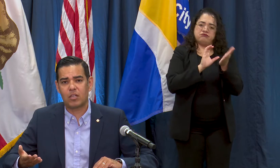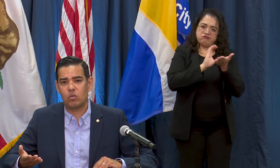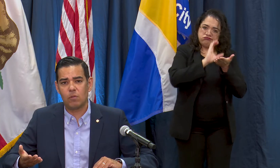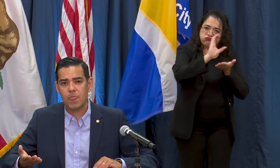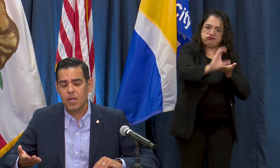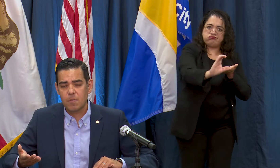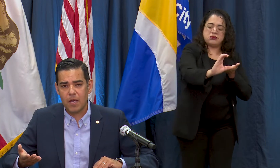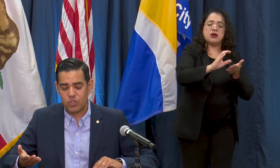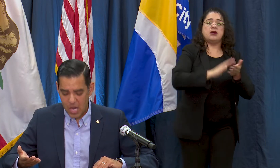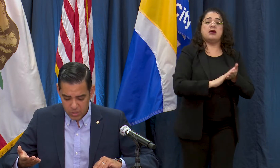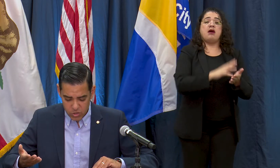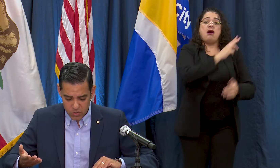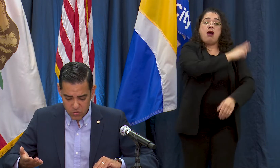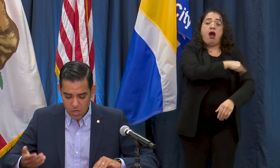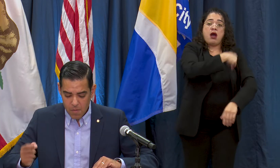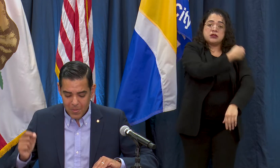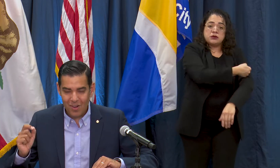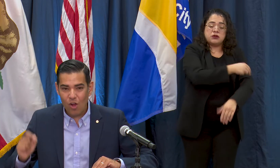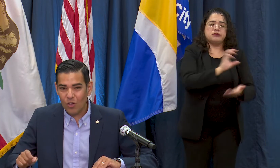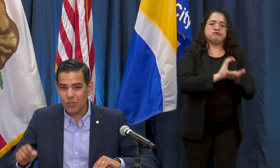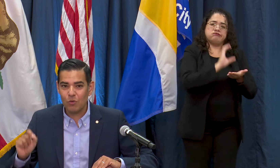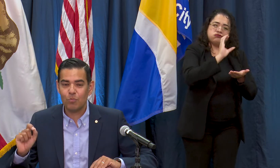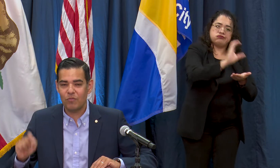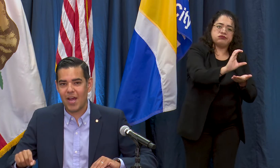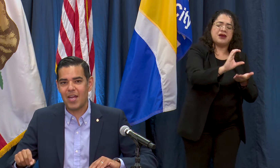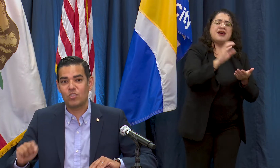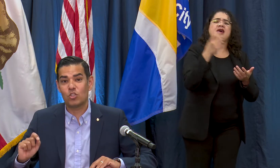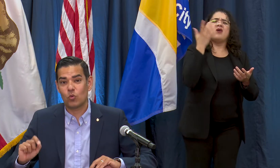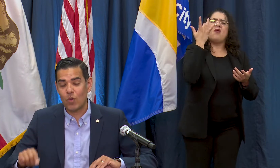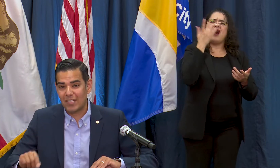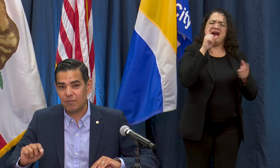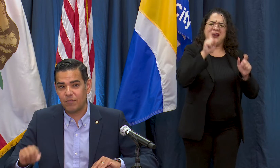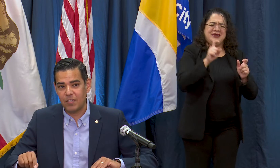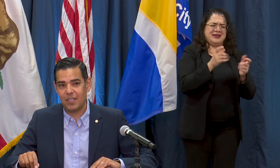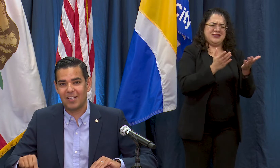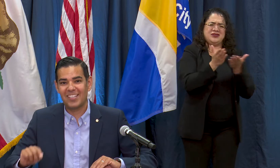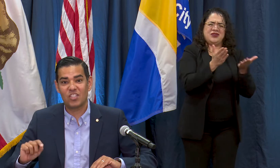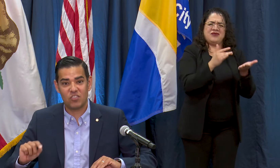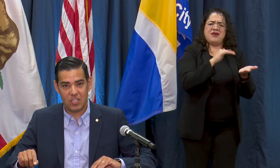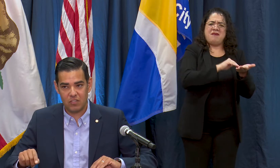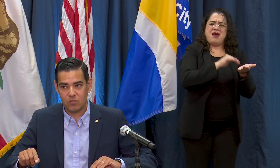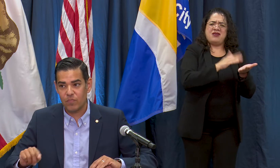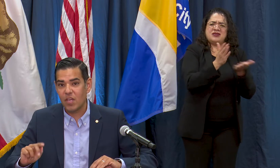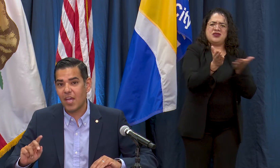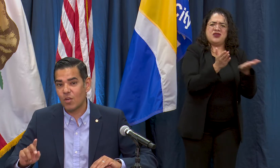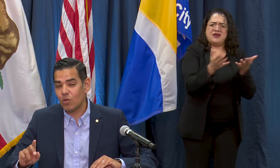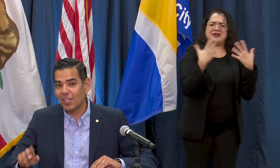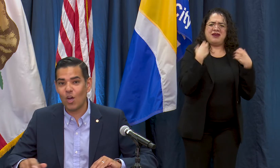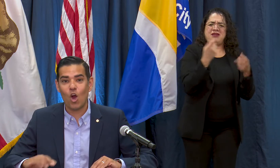medical challenges, but it also provides direct funding to cities and really all